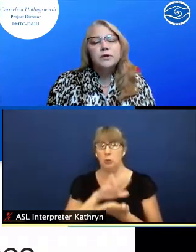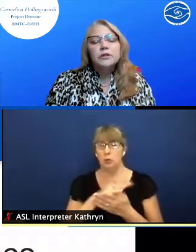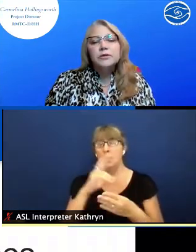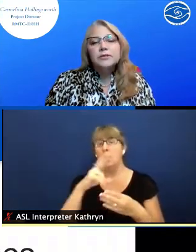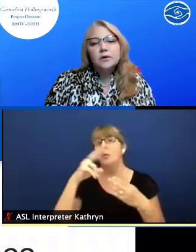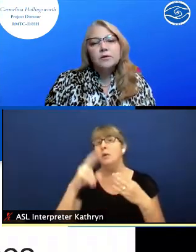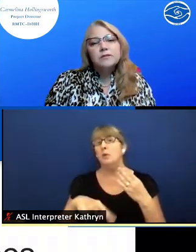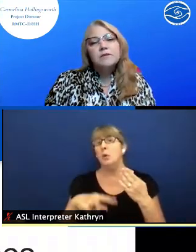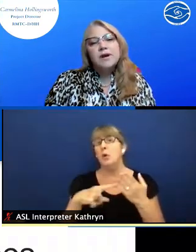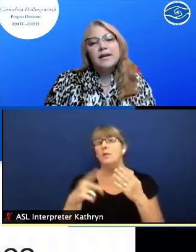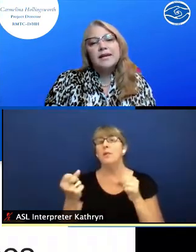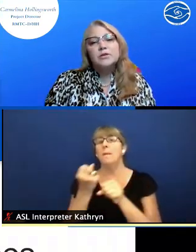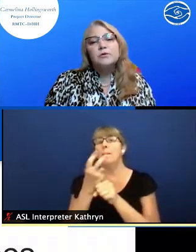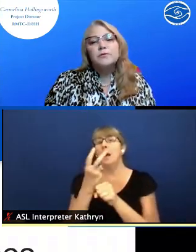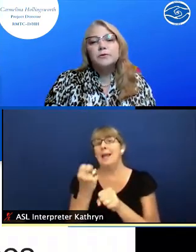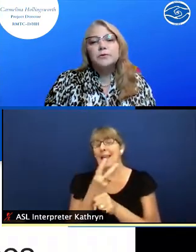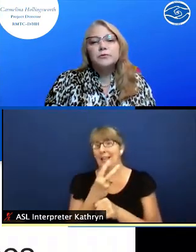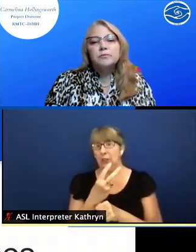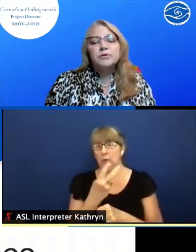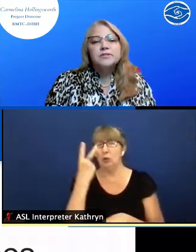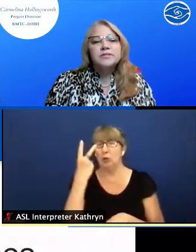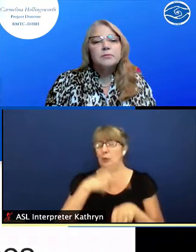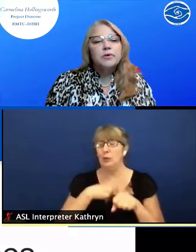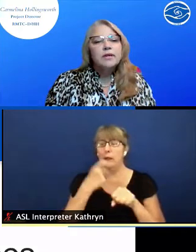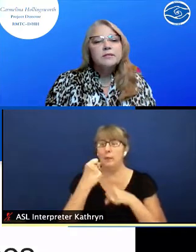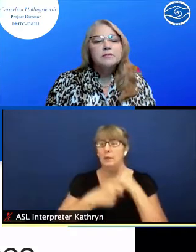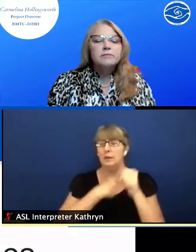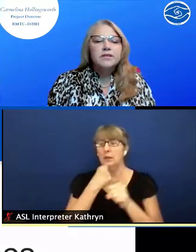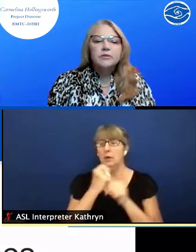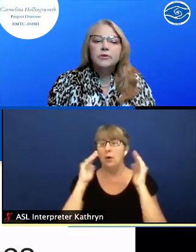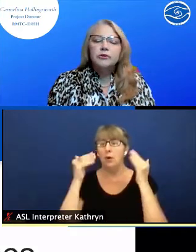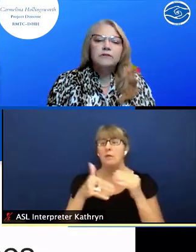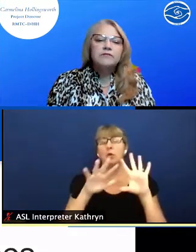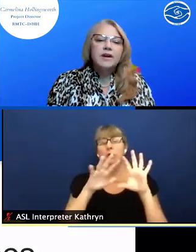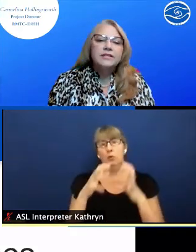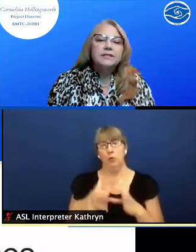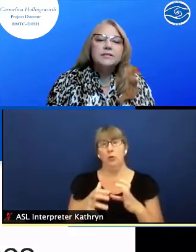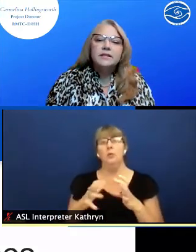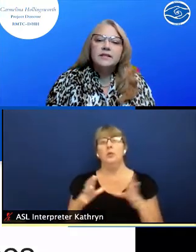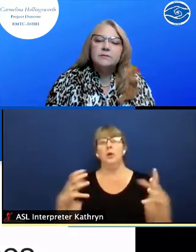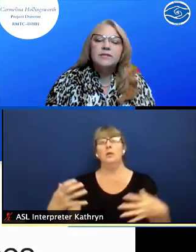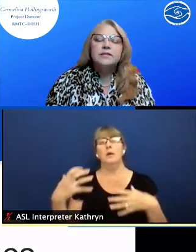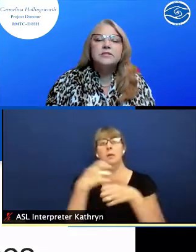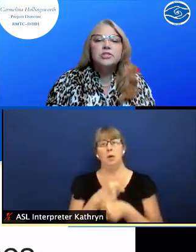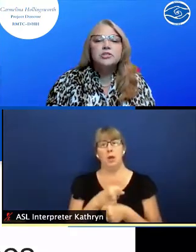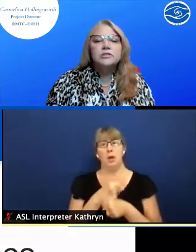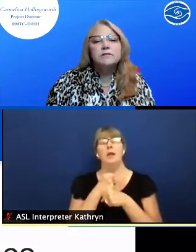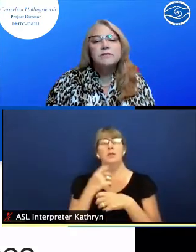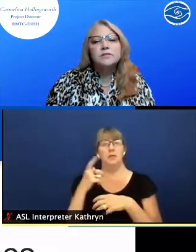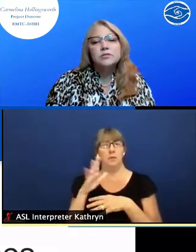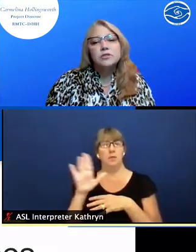The results of the biannual focus group are then summarized based on the current findings, themes, and suggestions of the districts.